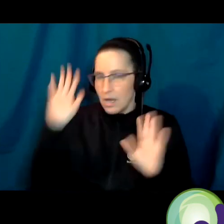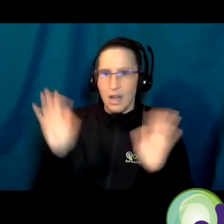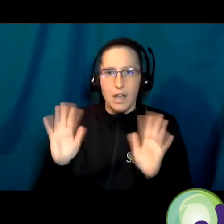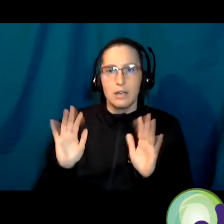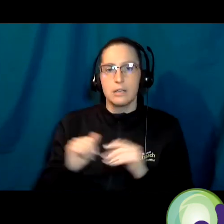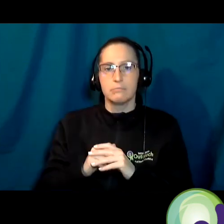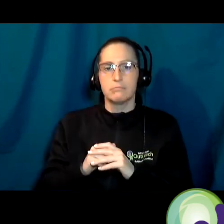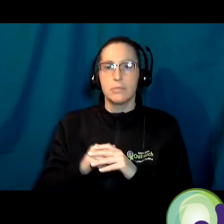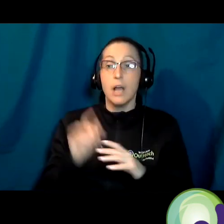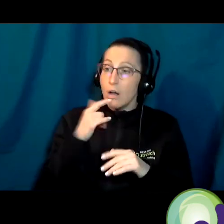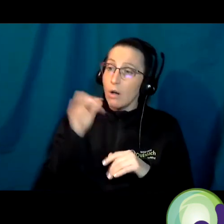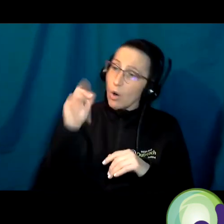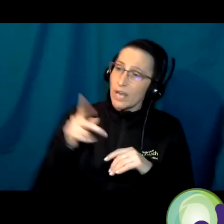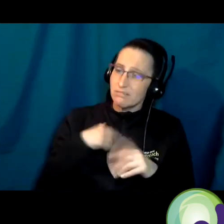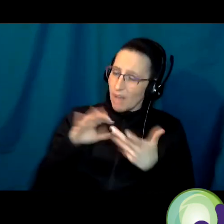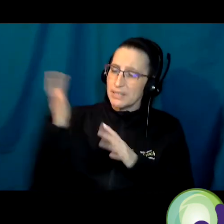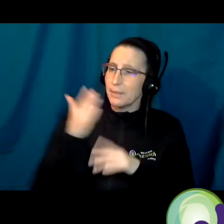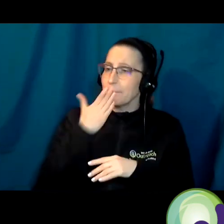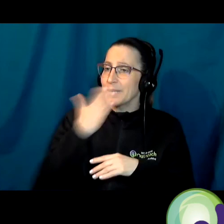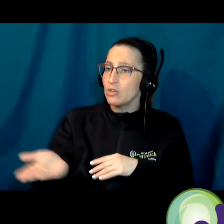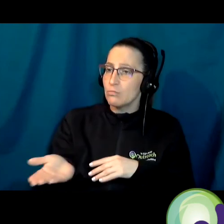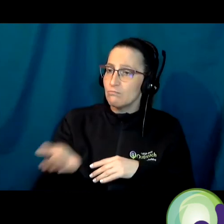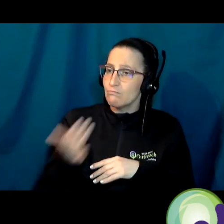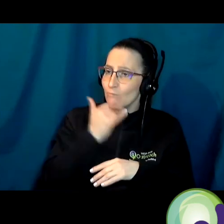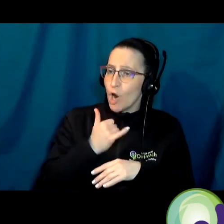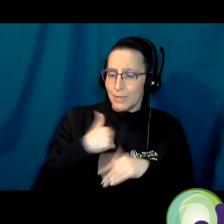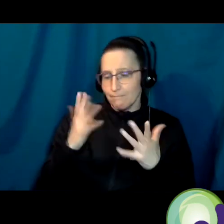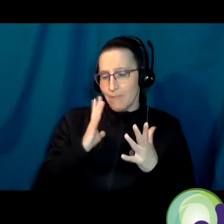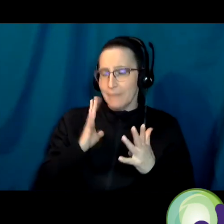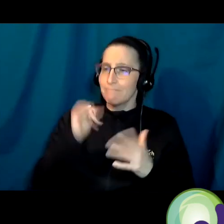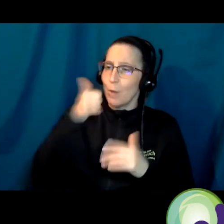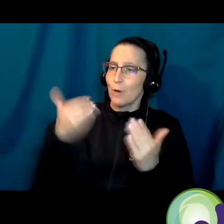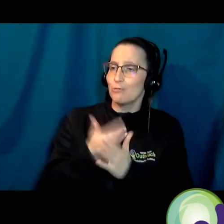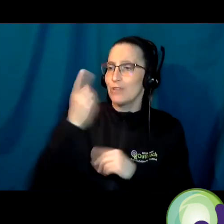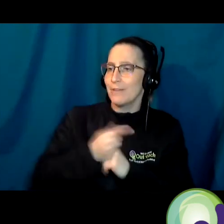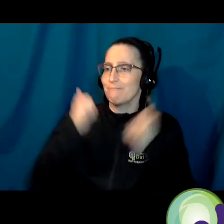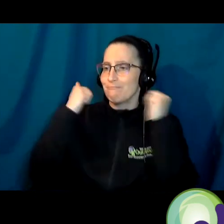I goofed up. Anna Marie: Tomorrow's a new day. It's those are things